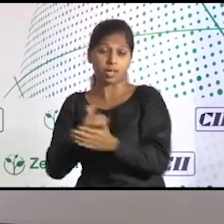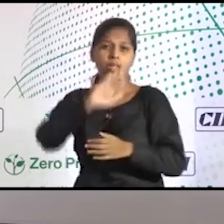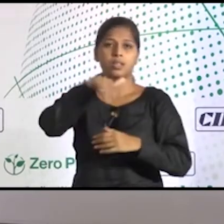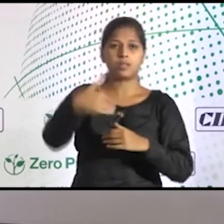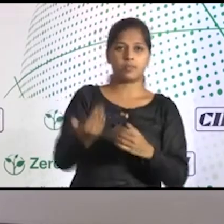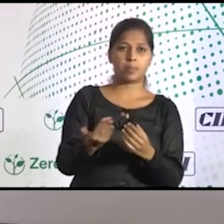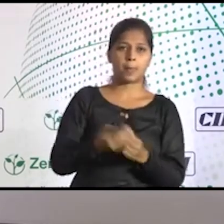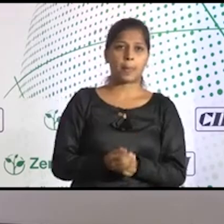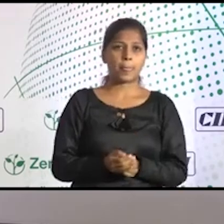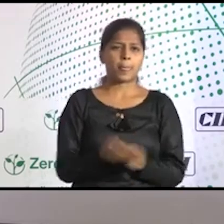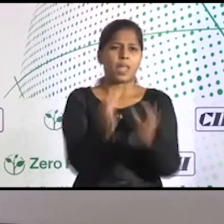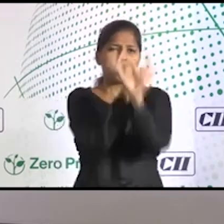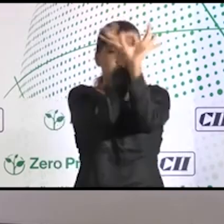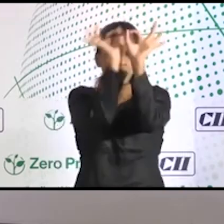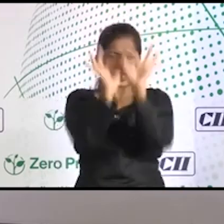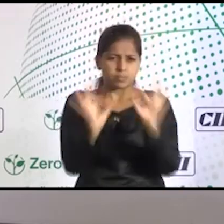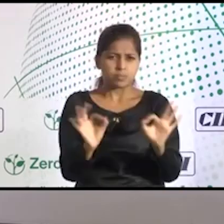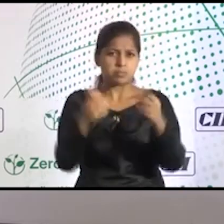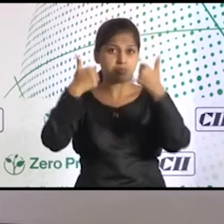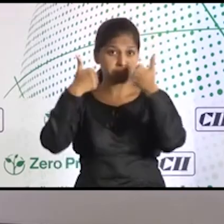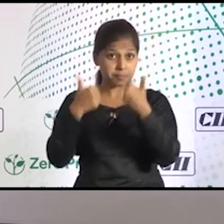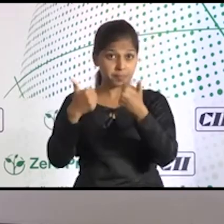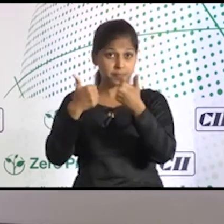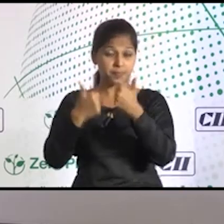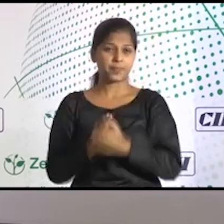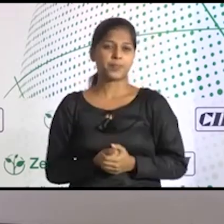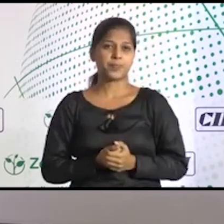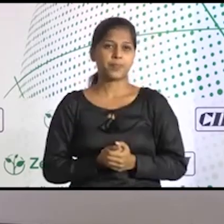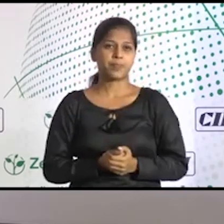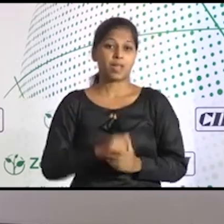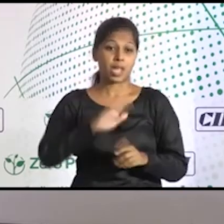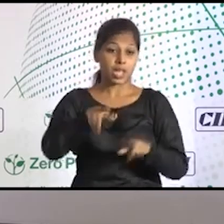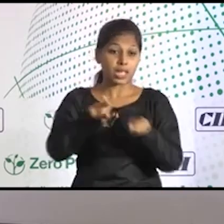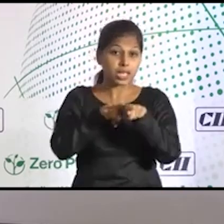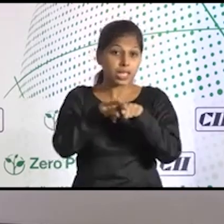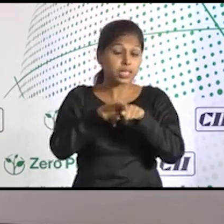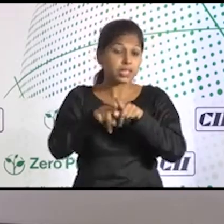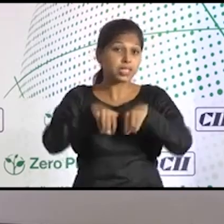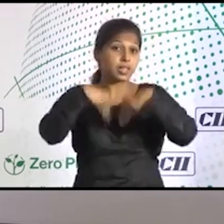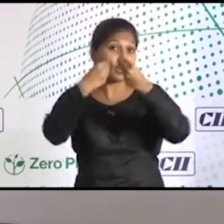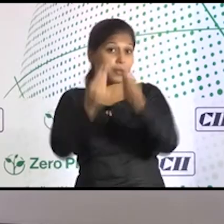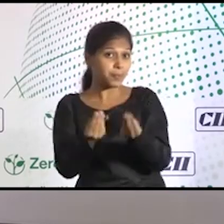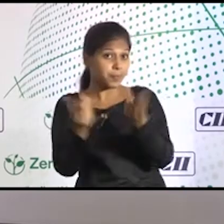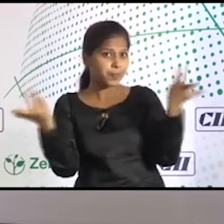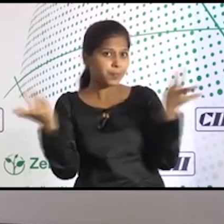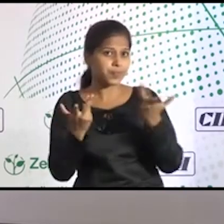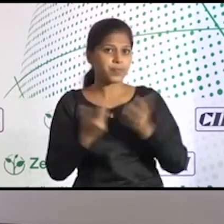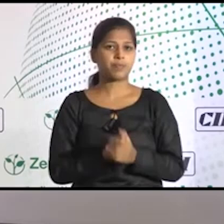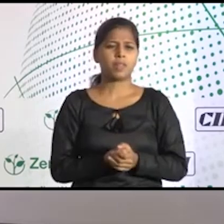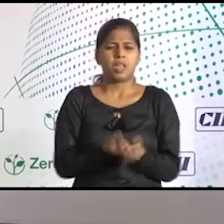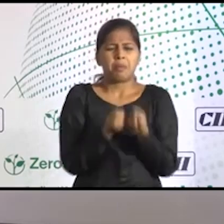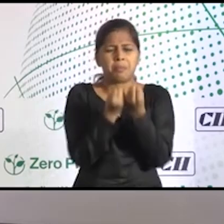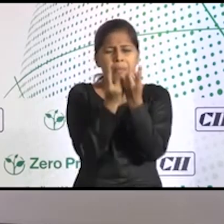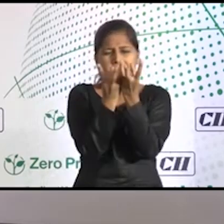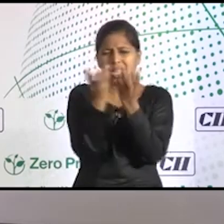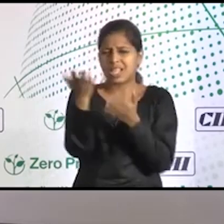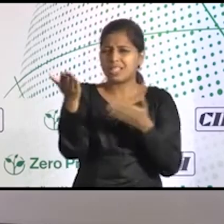and create new sets of barriers for them being an example. So in the attack, there was a lot of discussion around the barriers for people